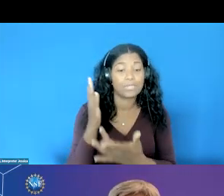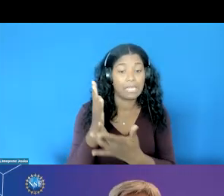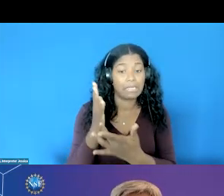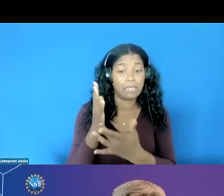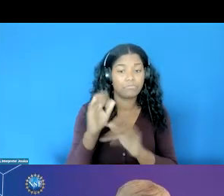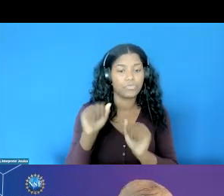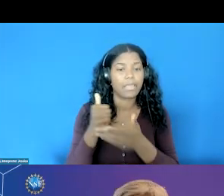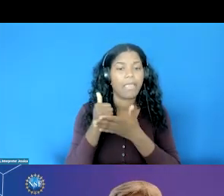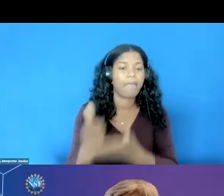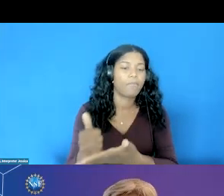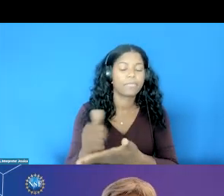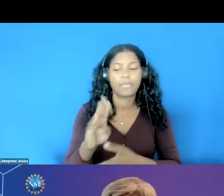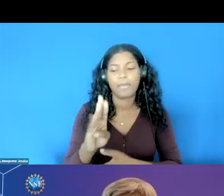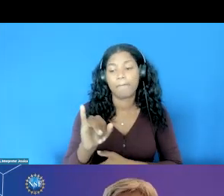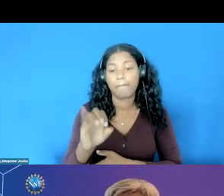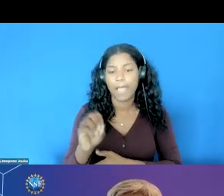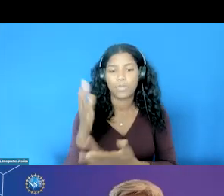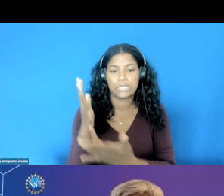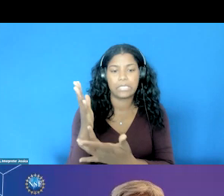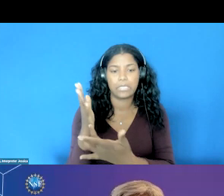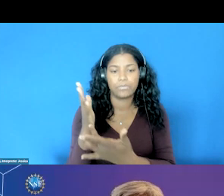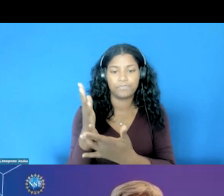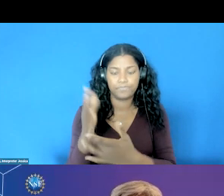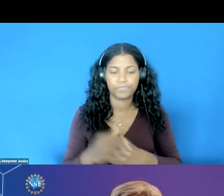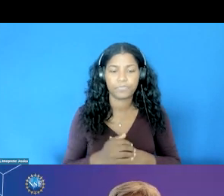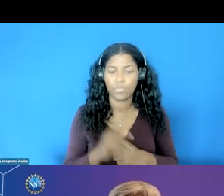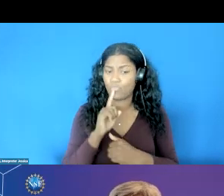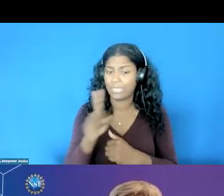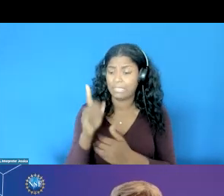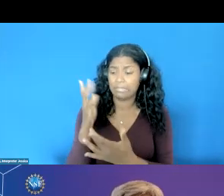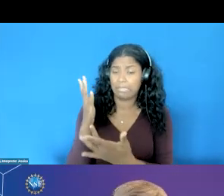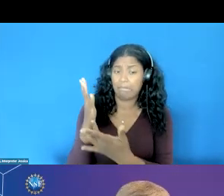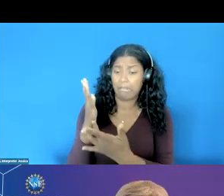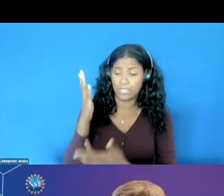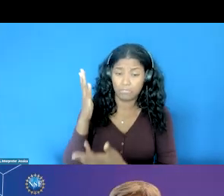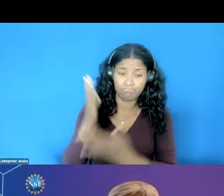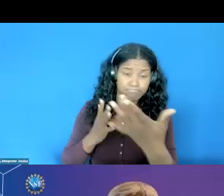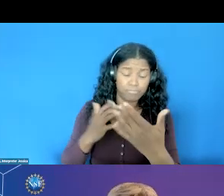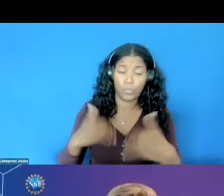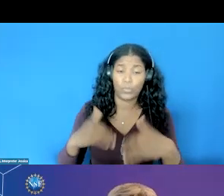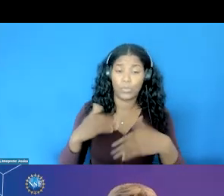Cross-cutting research and technology development in biology, chemistry, computing,